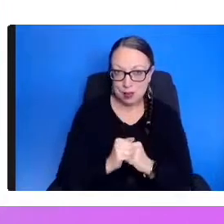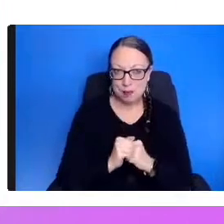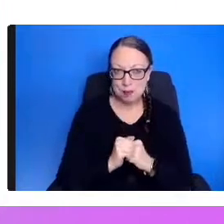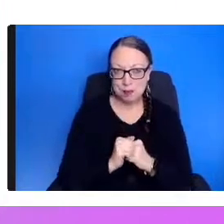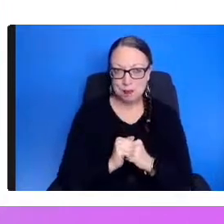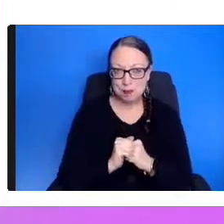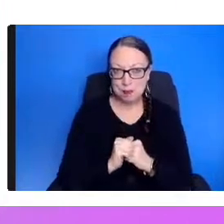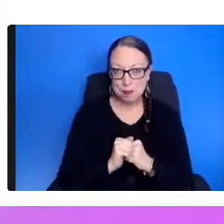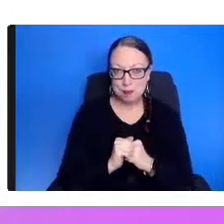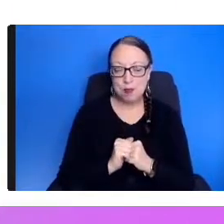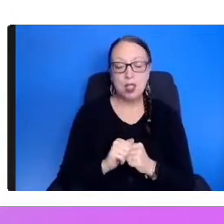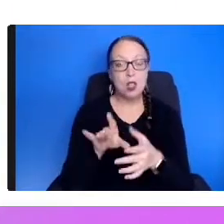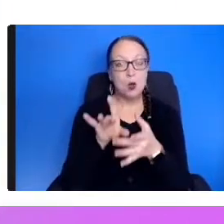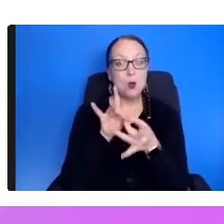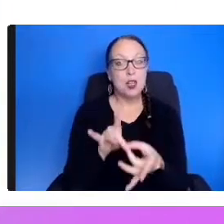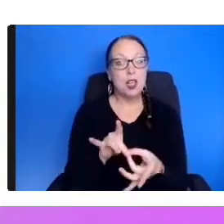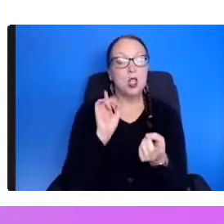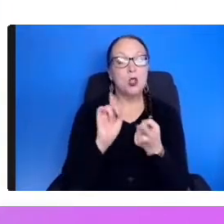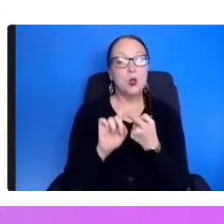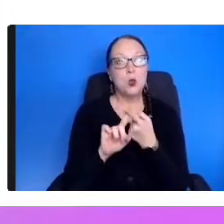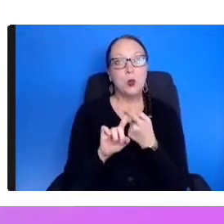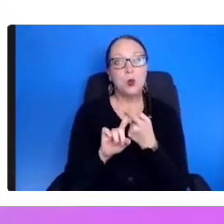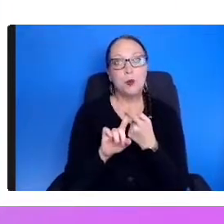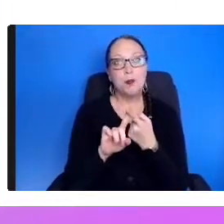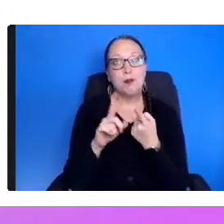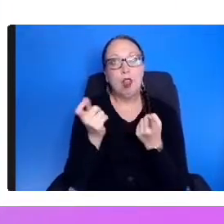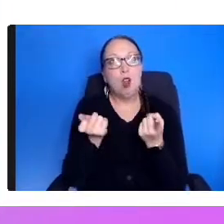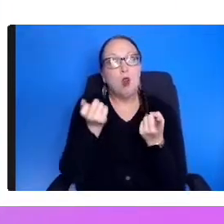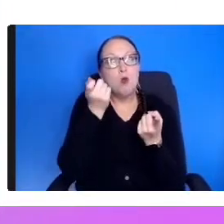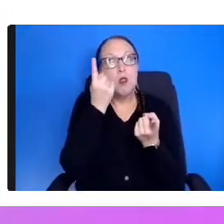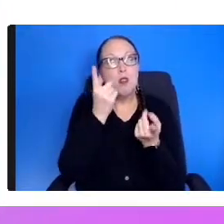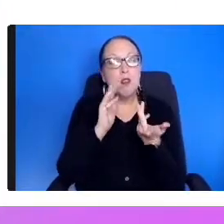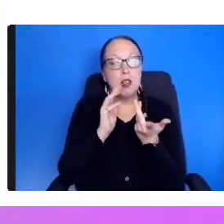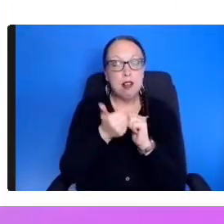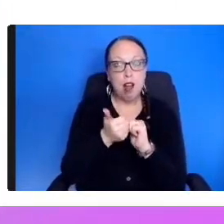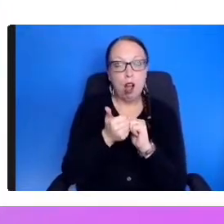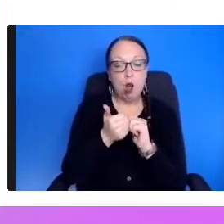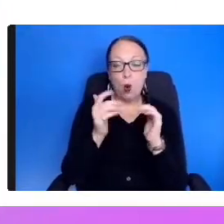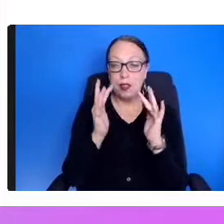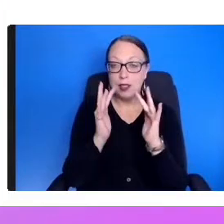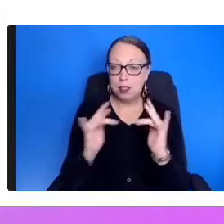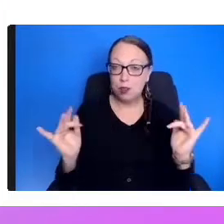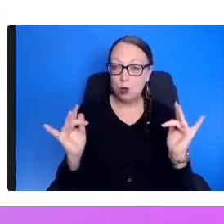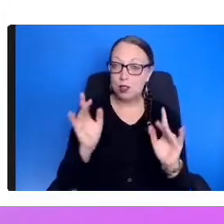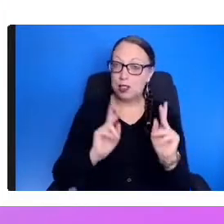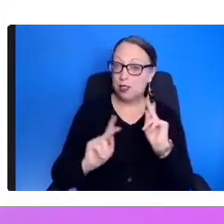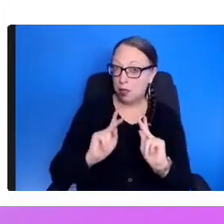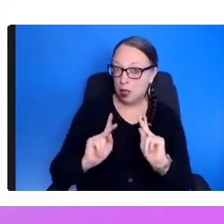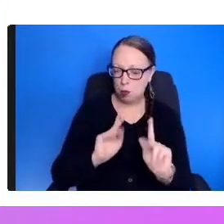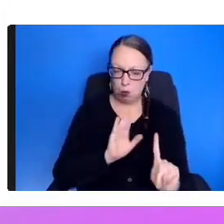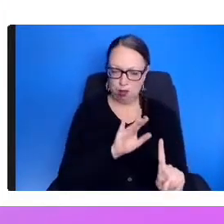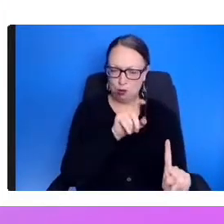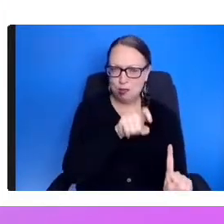And in terms of that really understanding how the diversity of people whether it's their needs, their approaches,